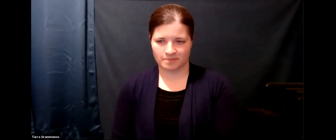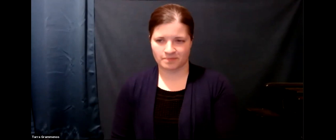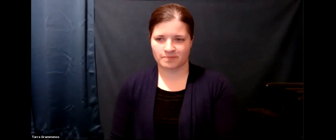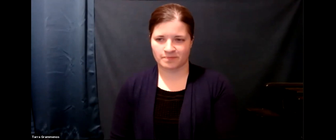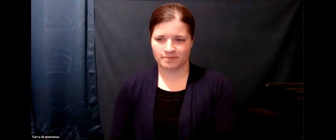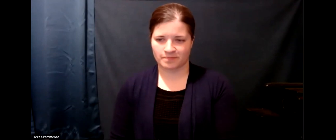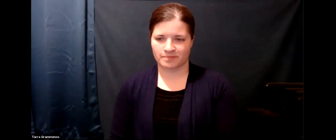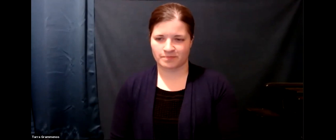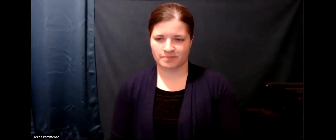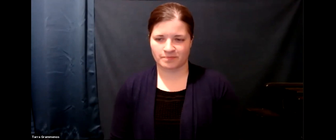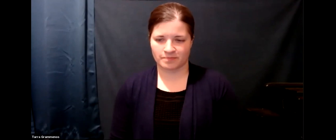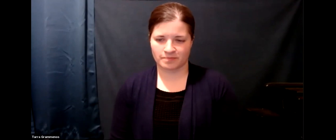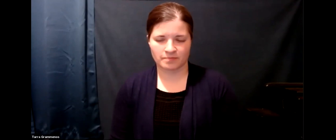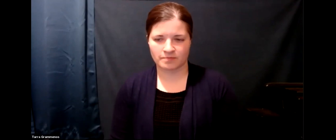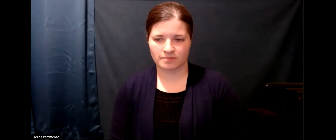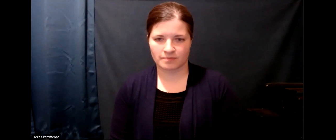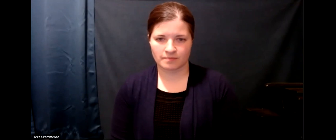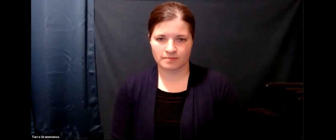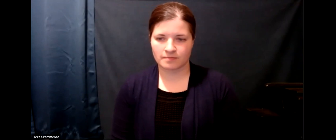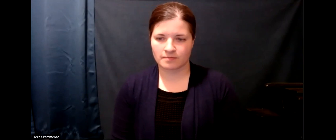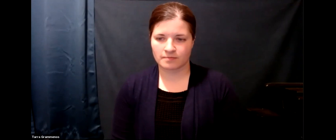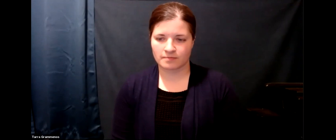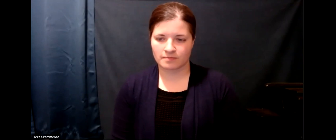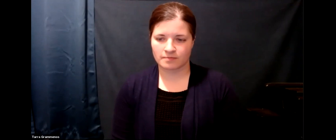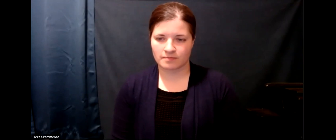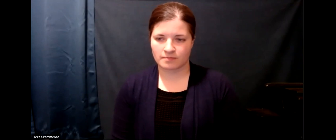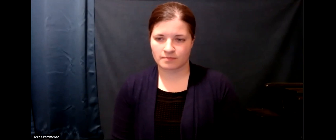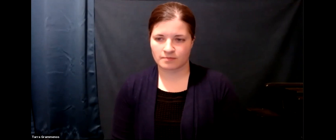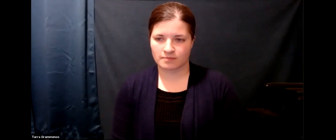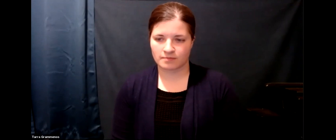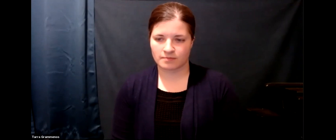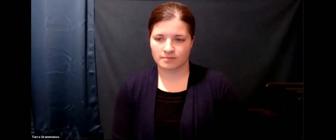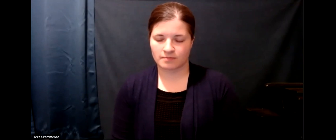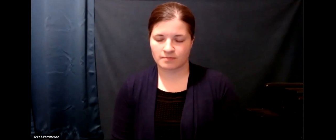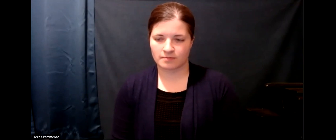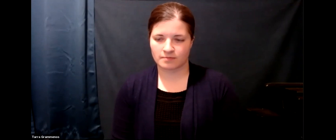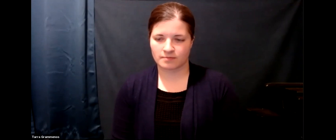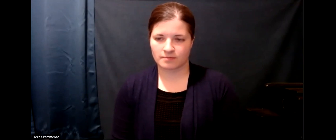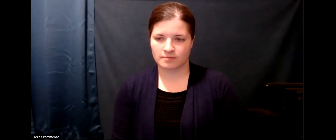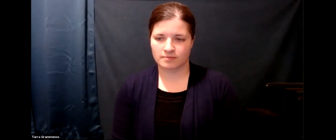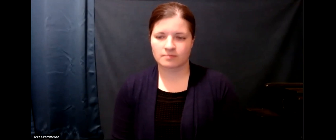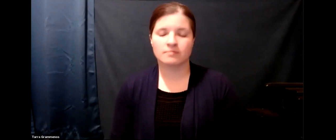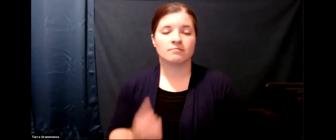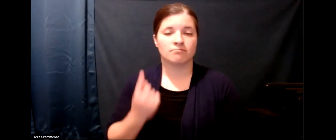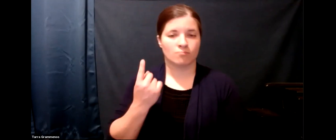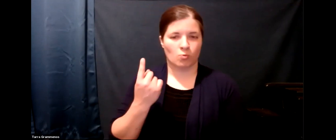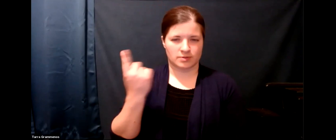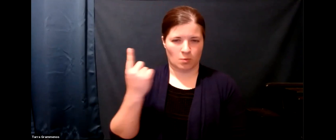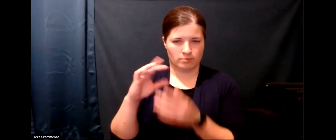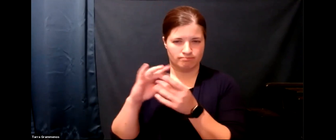Michael Wall: I have a question in the chat to